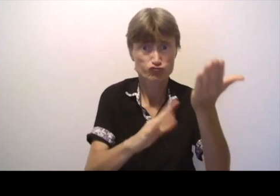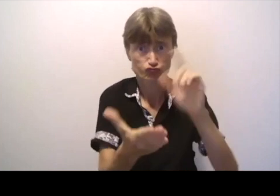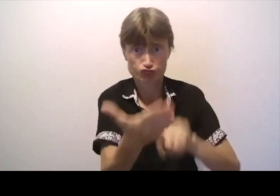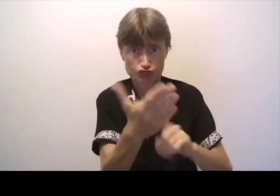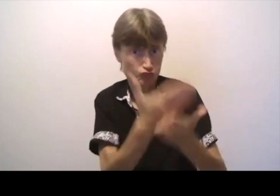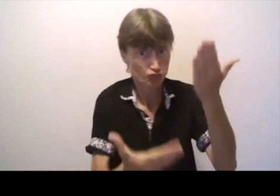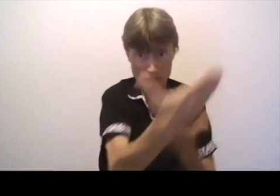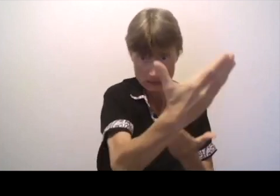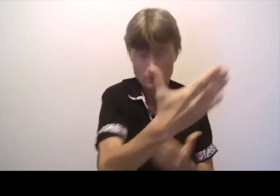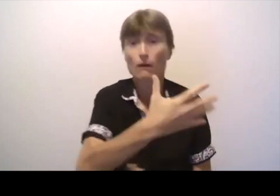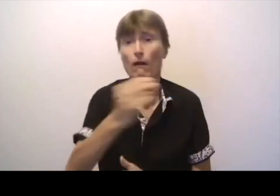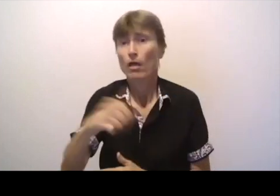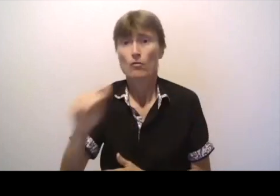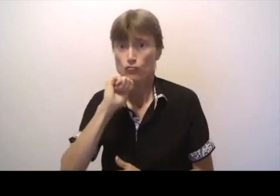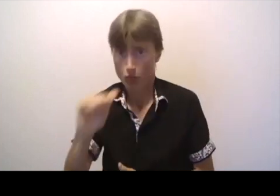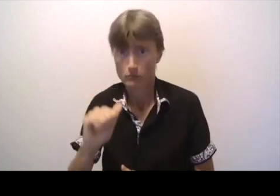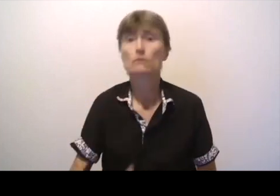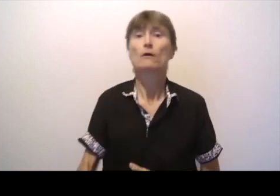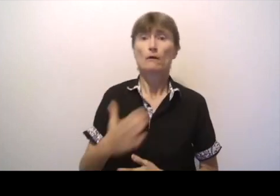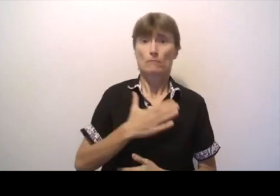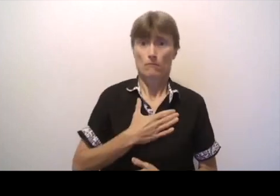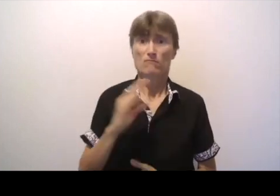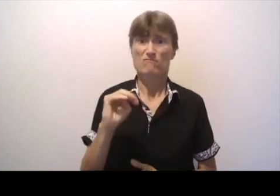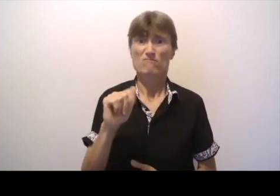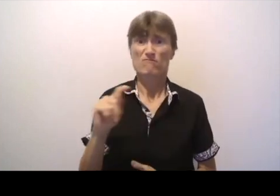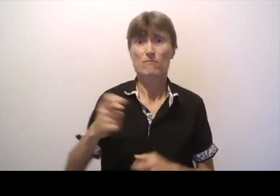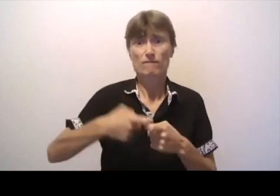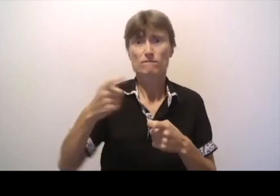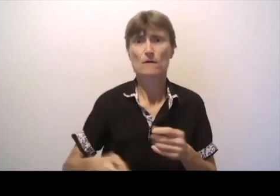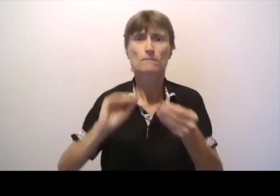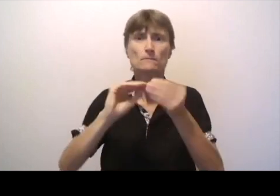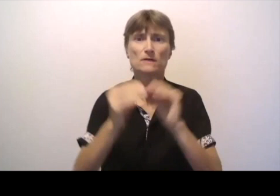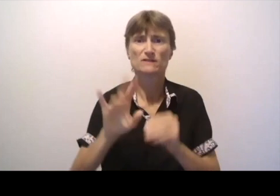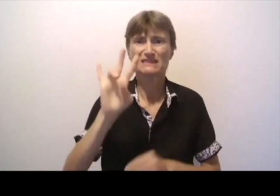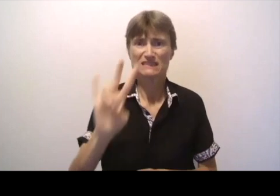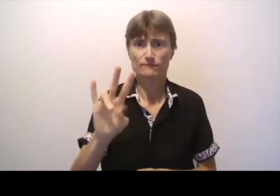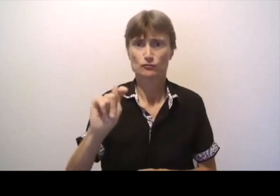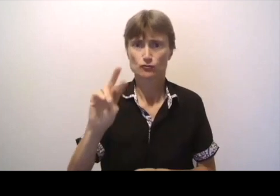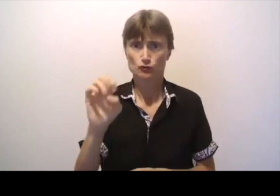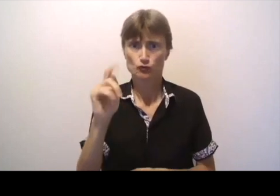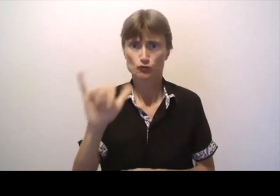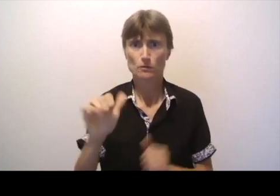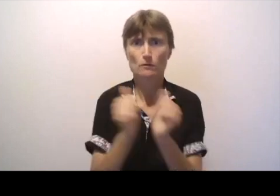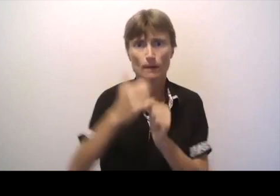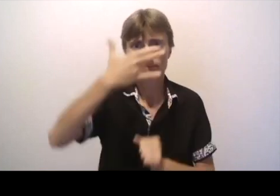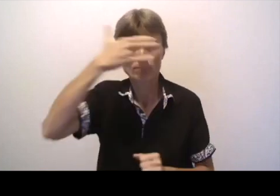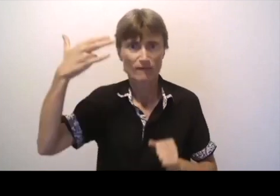from Treaty Seven which is the traditional territories of the Blackfoot confederacy the Tsuut’ina, the Stoney Nakota nations as